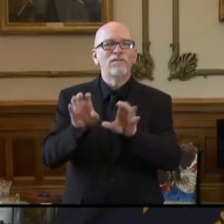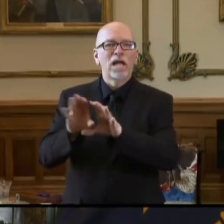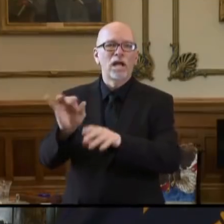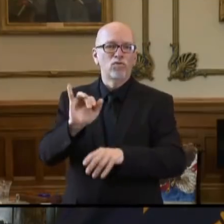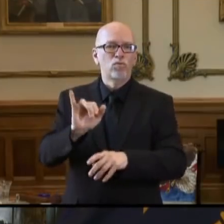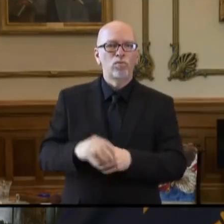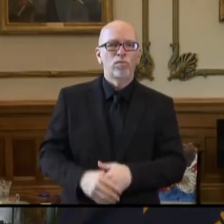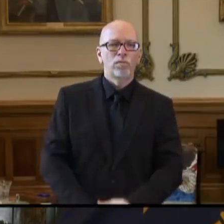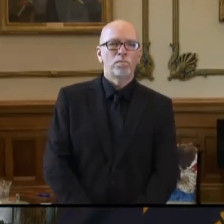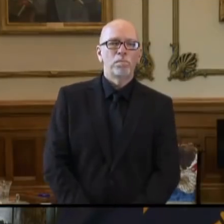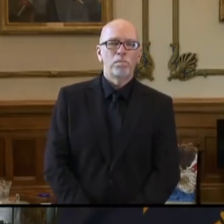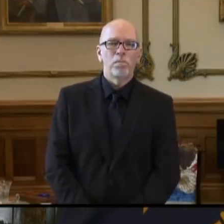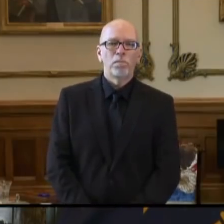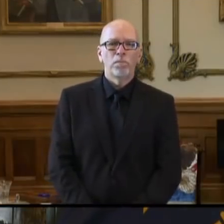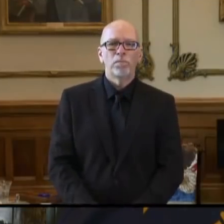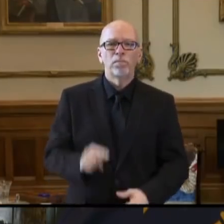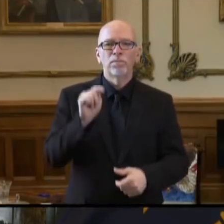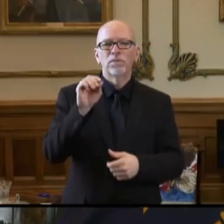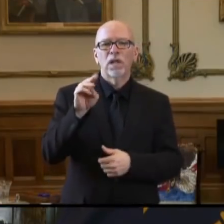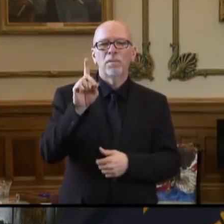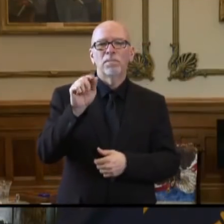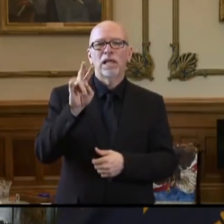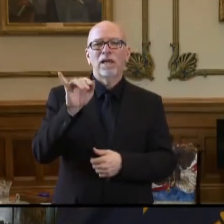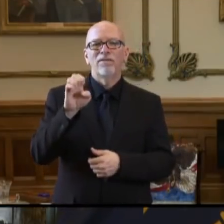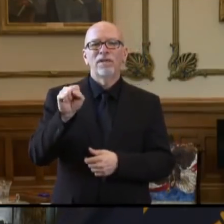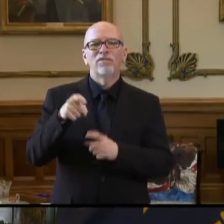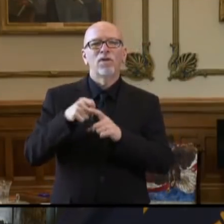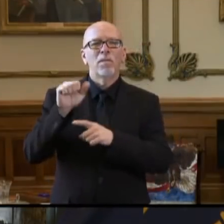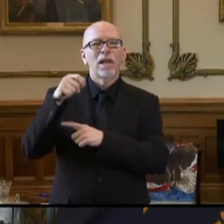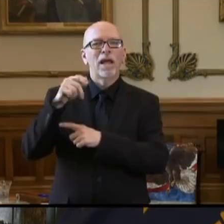IN LARGE PART NOT ONLY EXPANDS TO YOUR POINT BUT ALSO